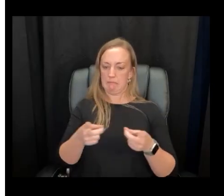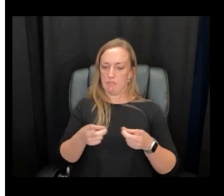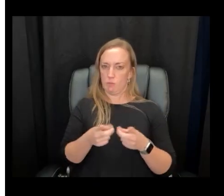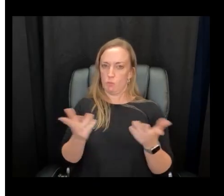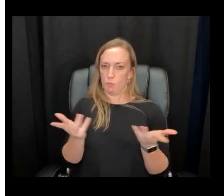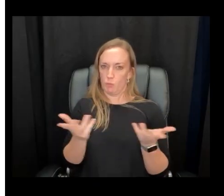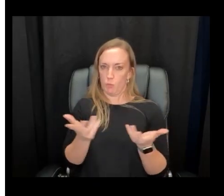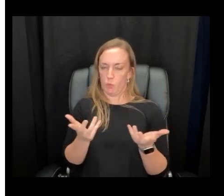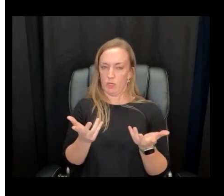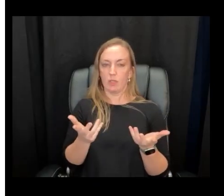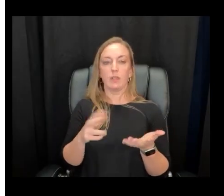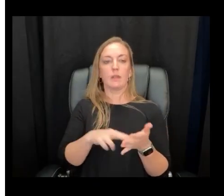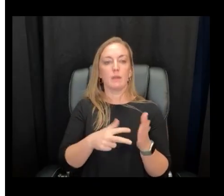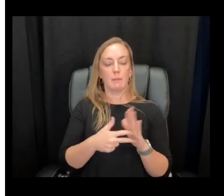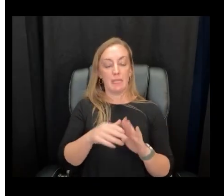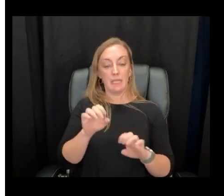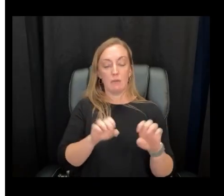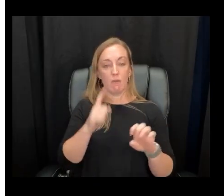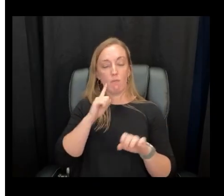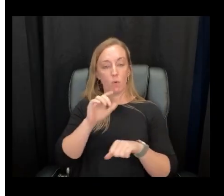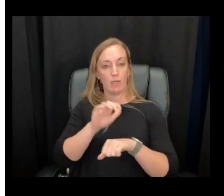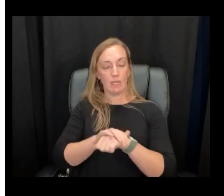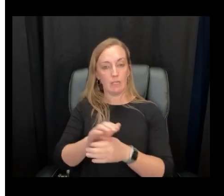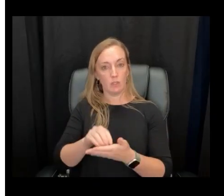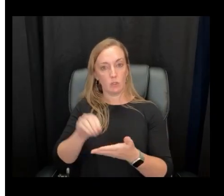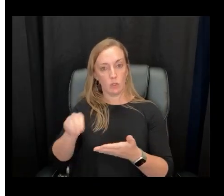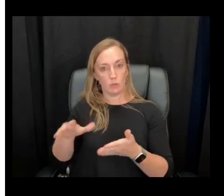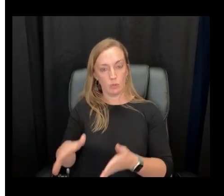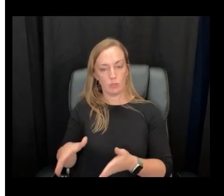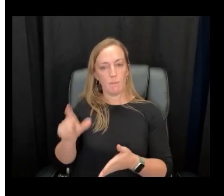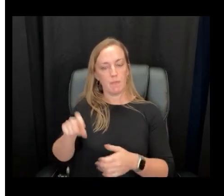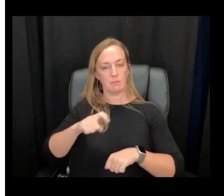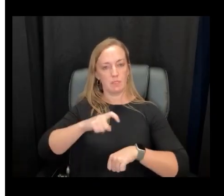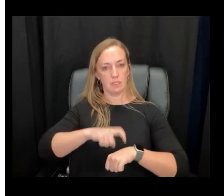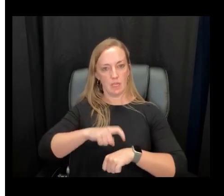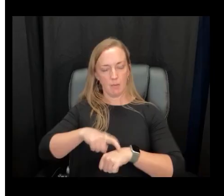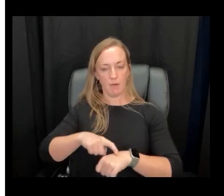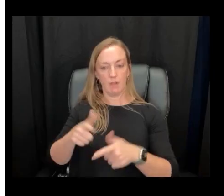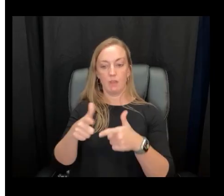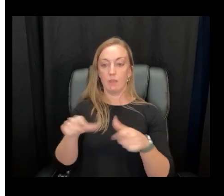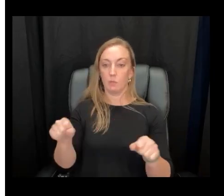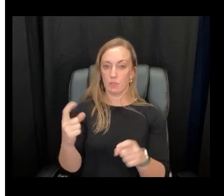For districts, this means that evaluations for English Learners must be timely, linguistically